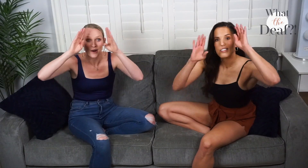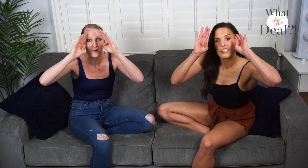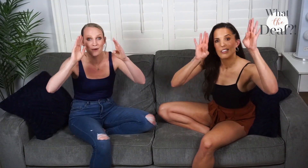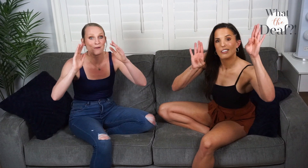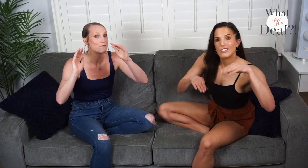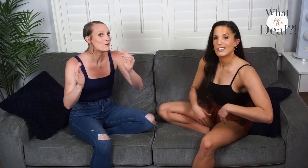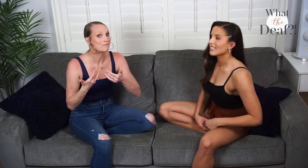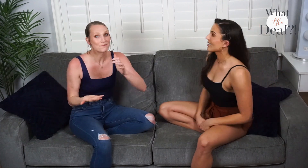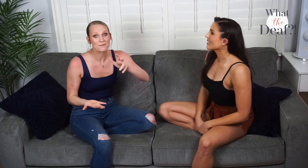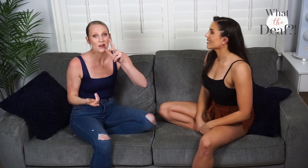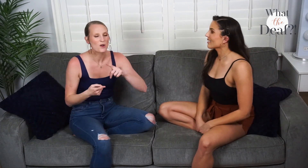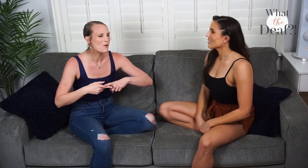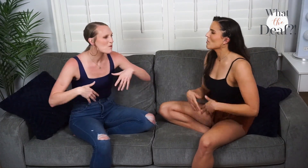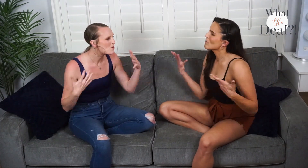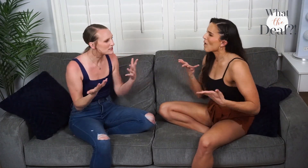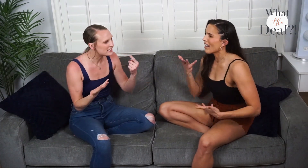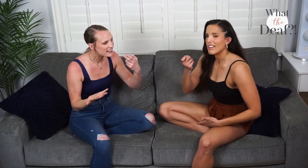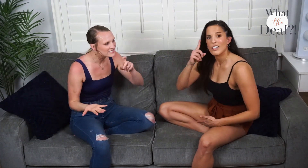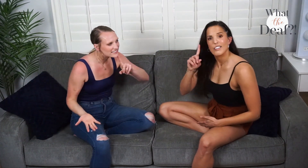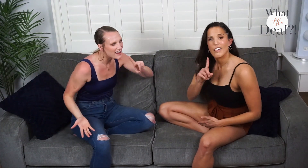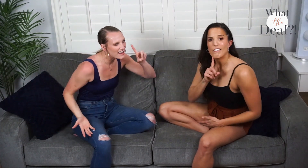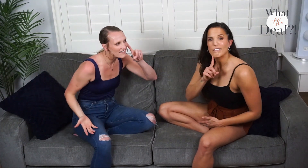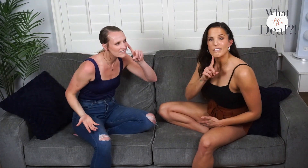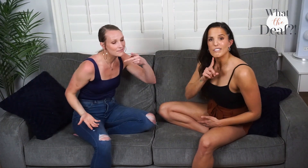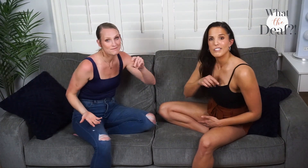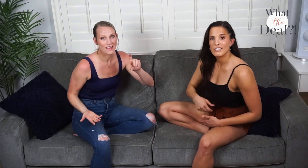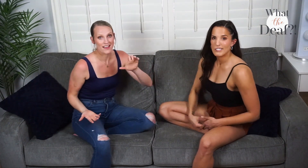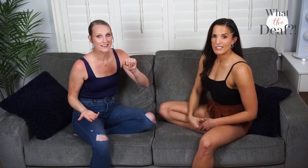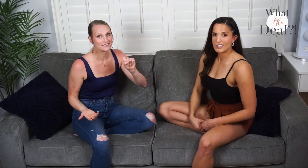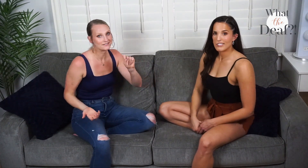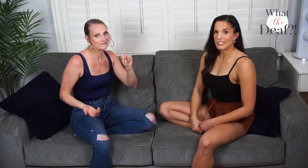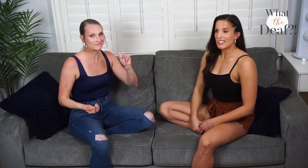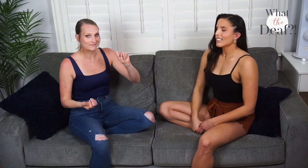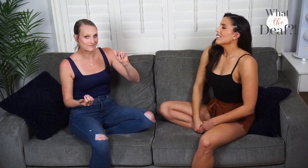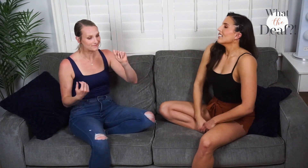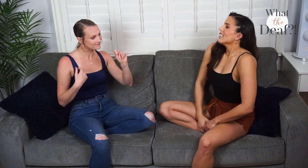Hello. - Hello. Welcome back to... What the Deaf?! podcast. - What the Deaf?!